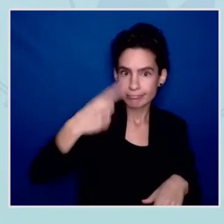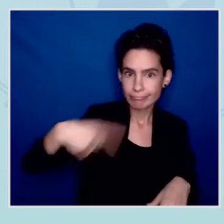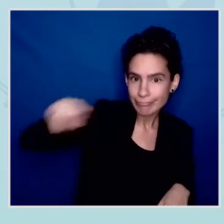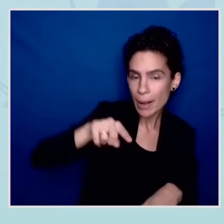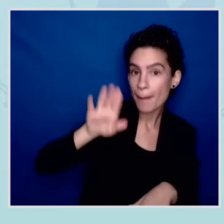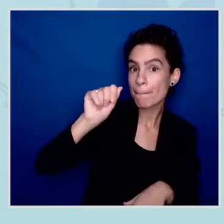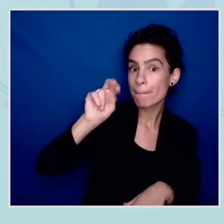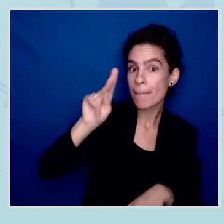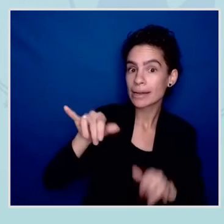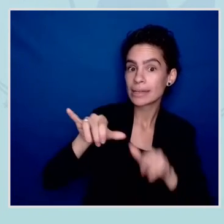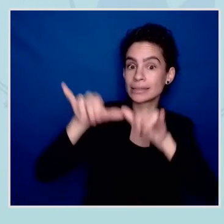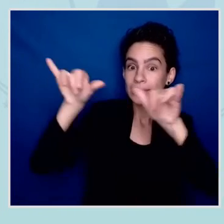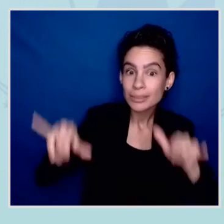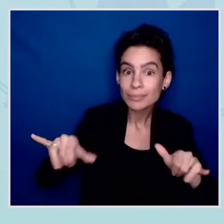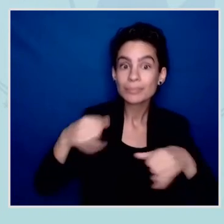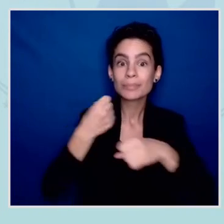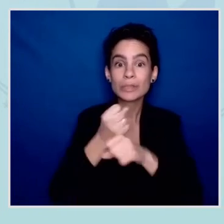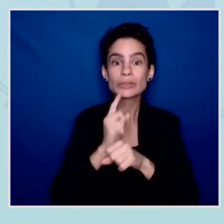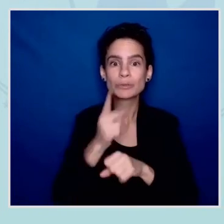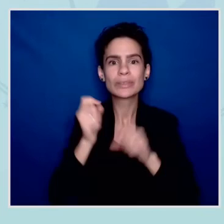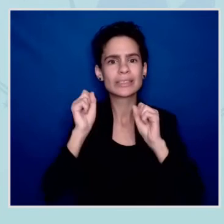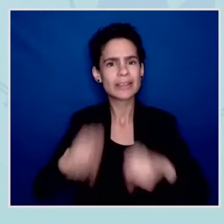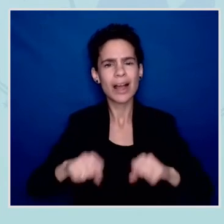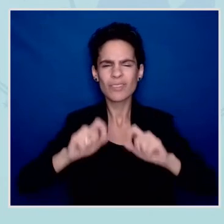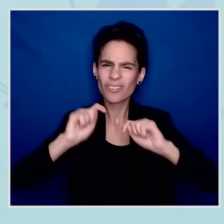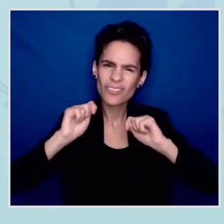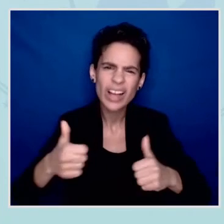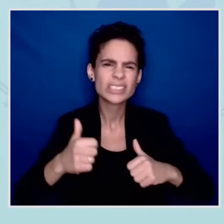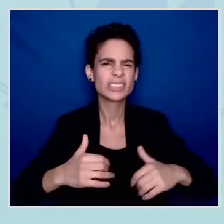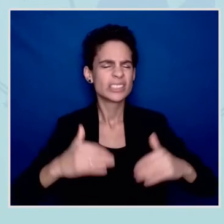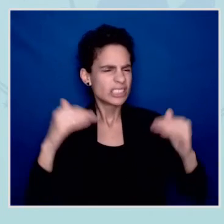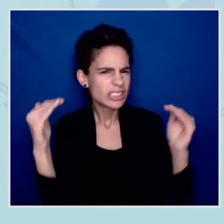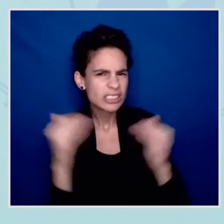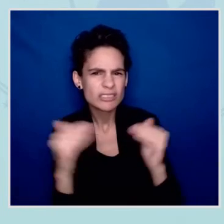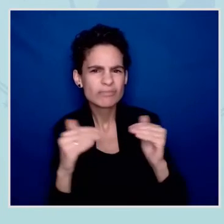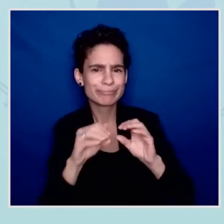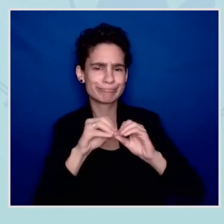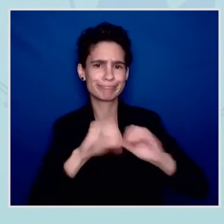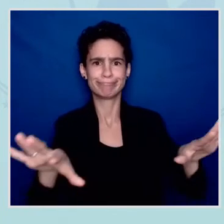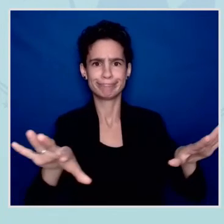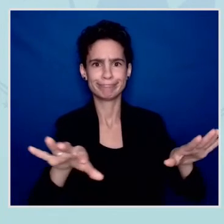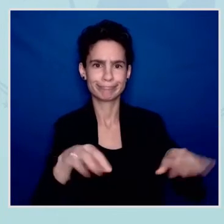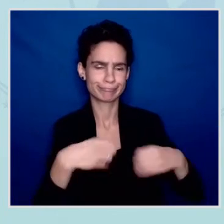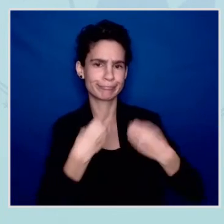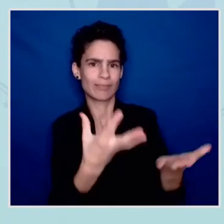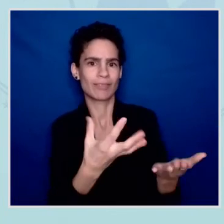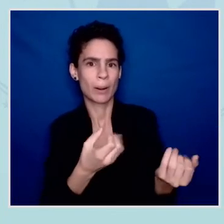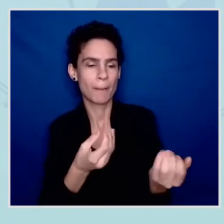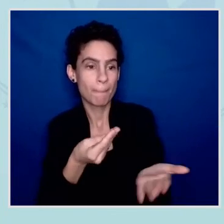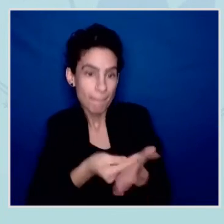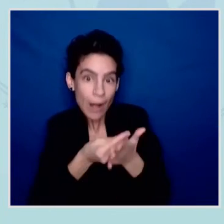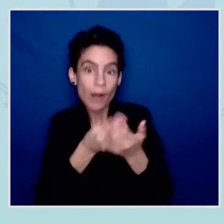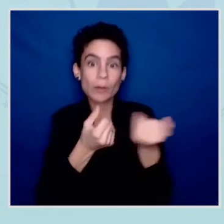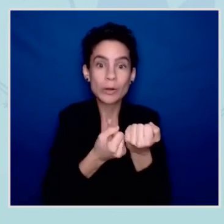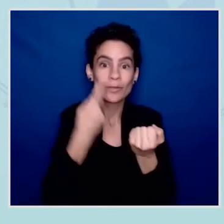IN THE PAST. HERE'S MY COMMITMENT, IN RETURN, WE WILL MAKE OUR EXPECTATIONS OF YOU, CRYSTAL